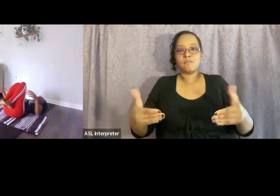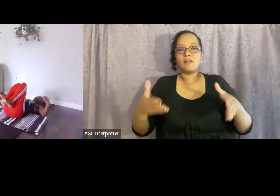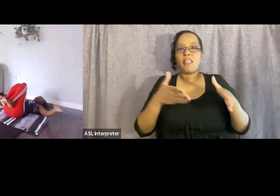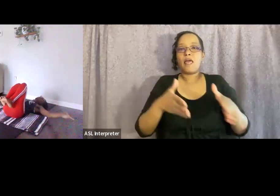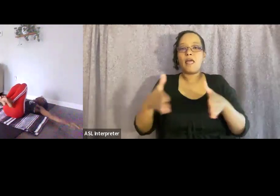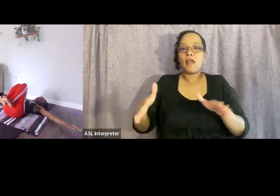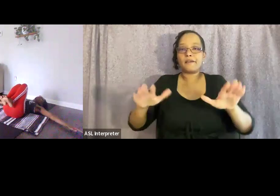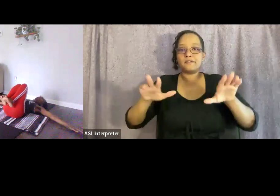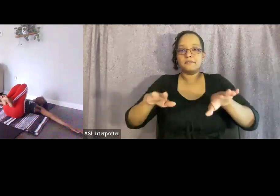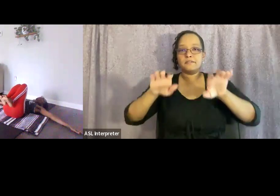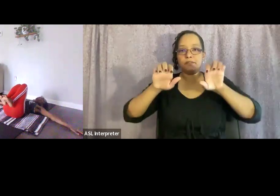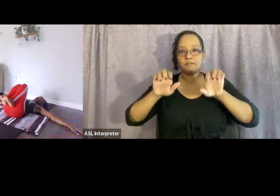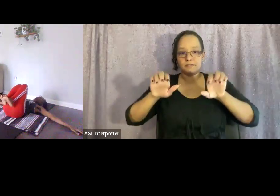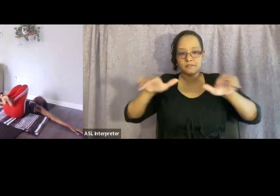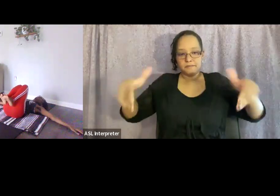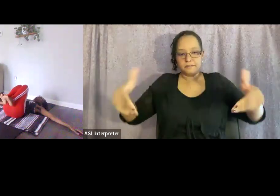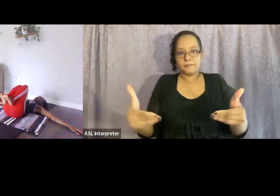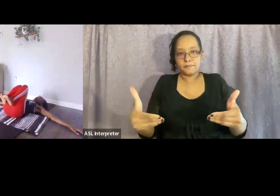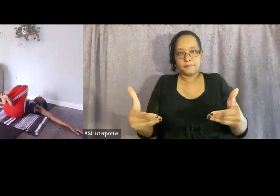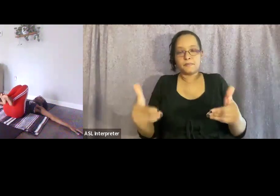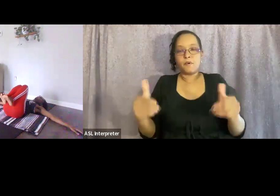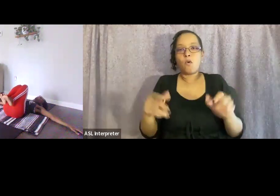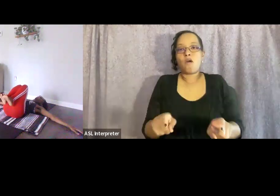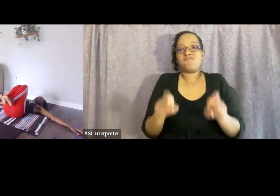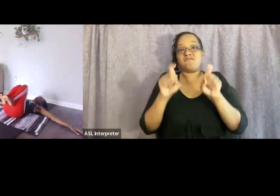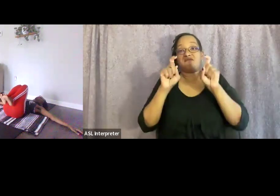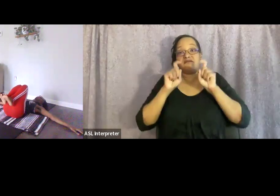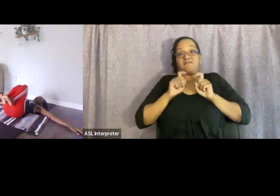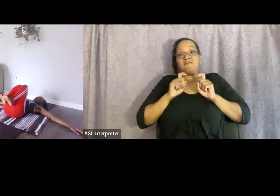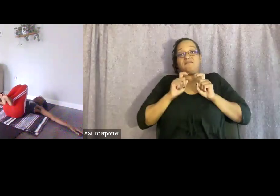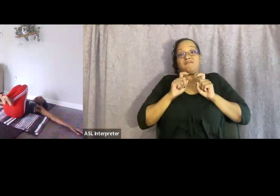or you can pull your knees into your chest, right. Give yourself a squeeze.